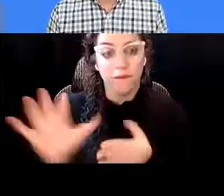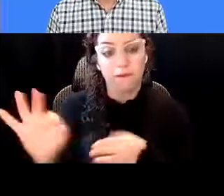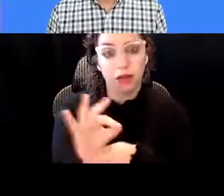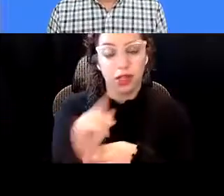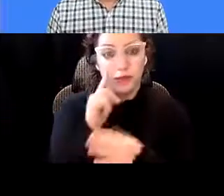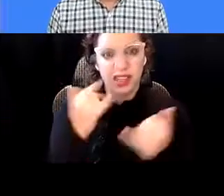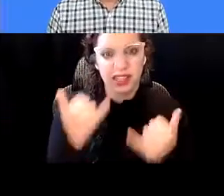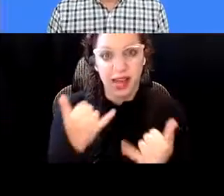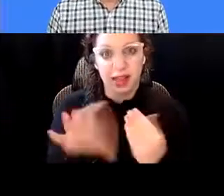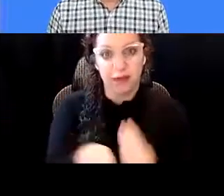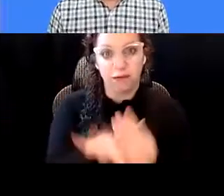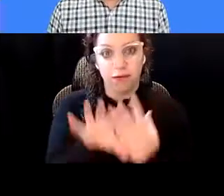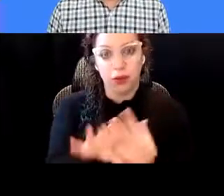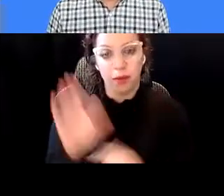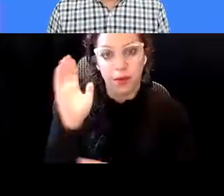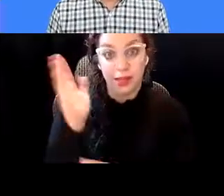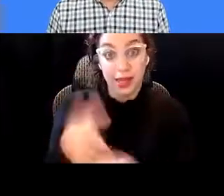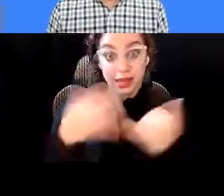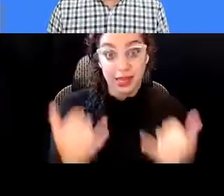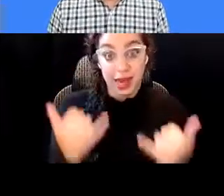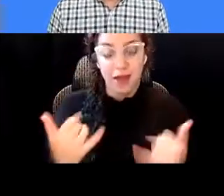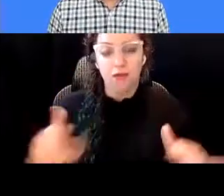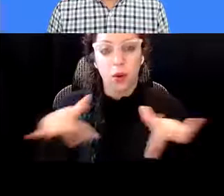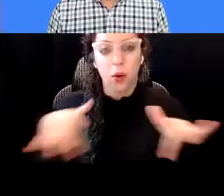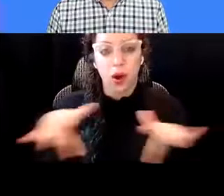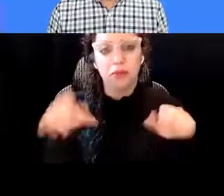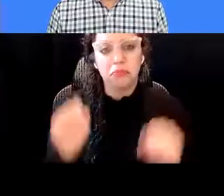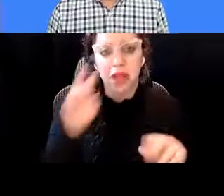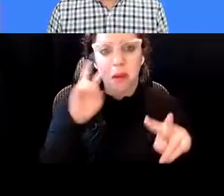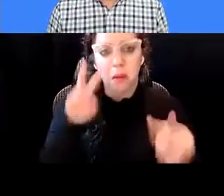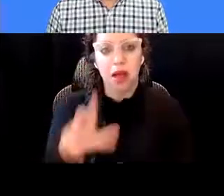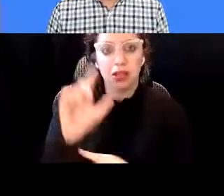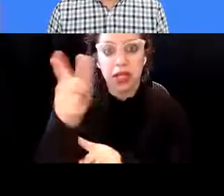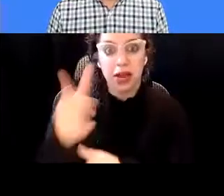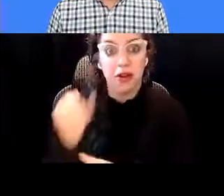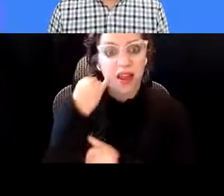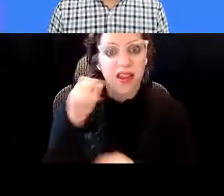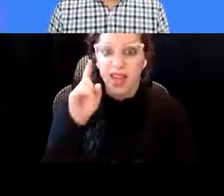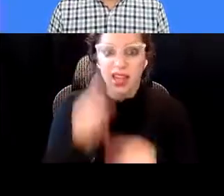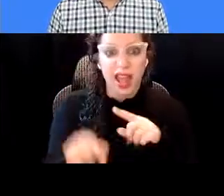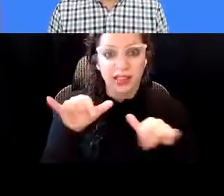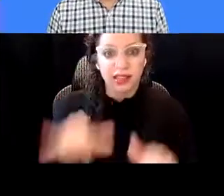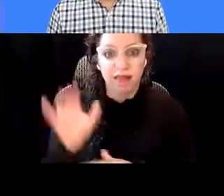Today's session is being recorded, so you can watch this recording later if you are unable to stay the entire time.